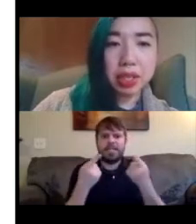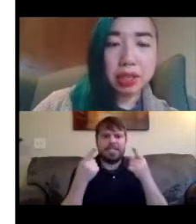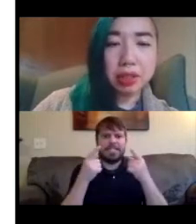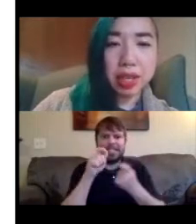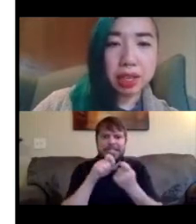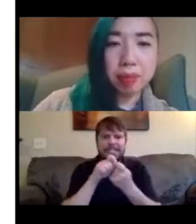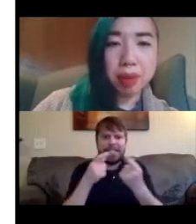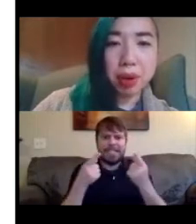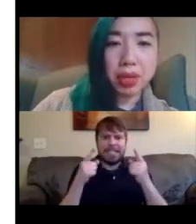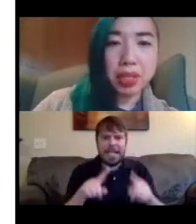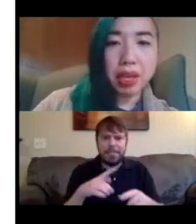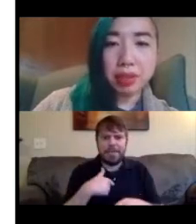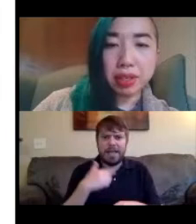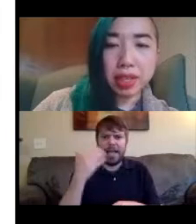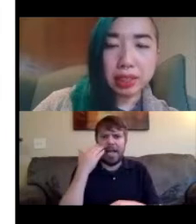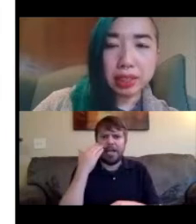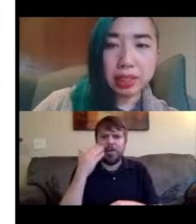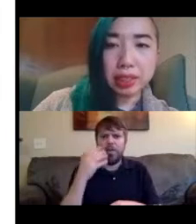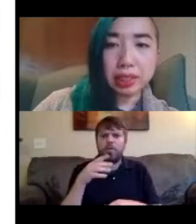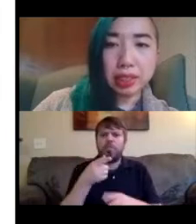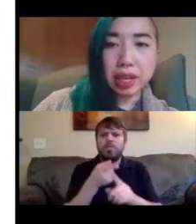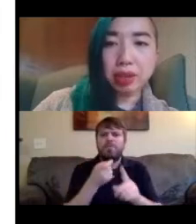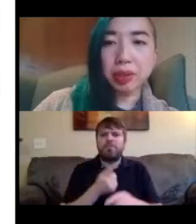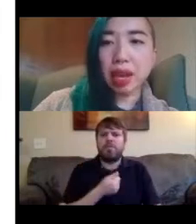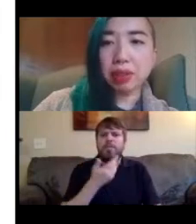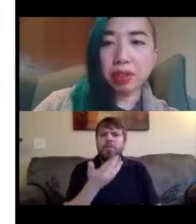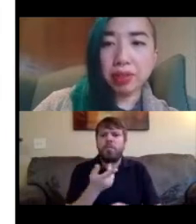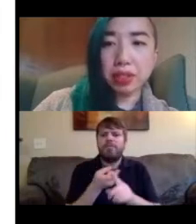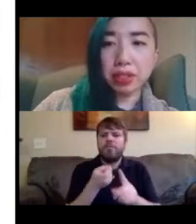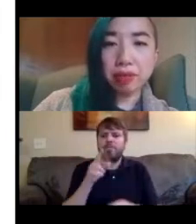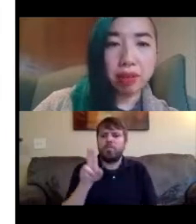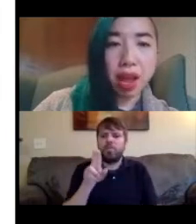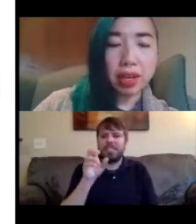undertaken by a poet of the United States. I know it was after the invasions of Iraq and